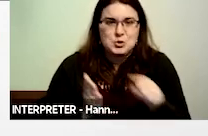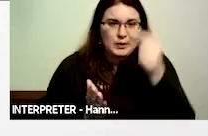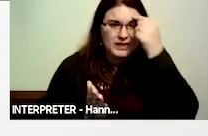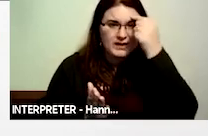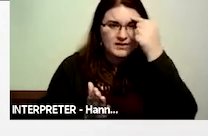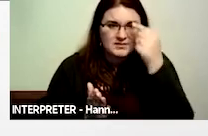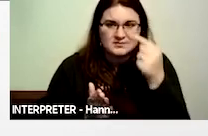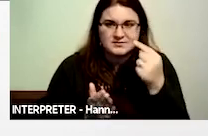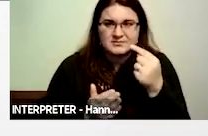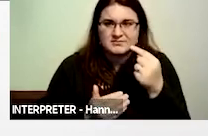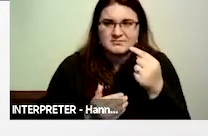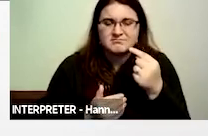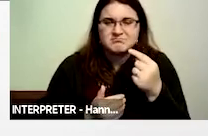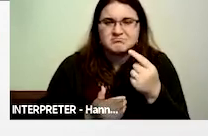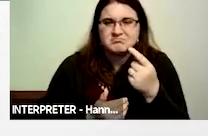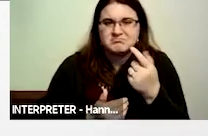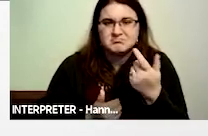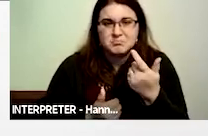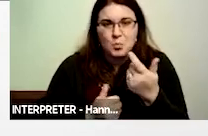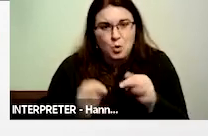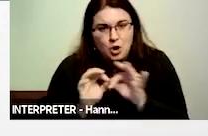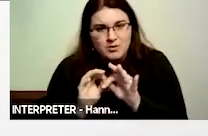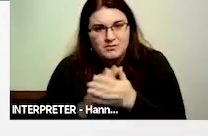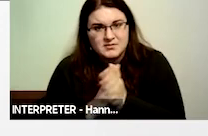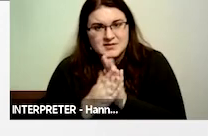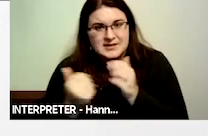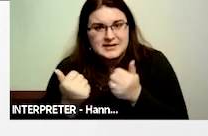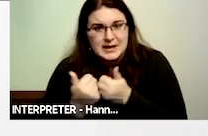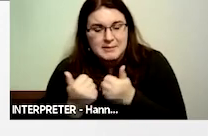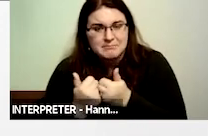just reaction or a student or crowd reaction. So,